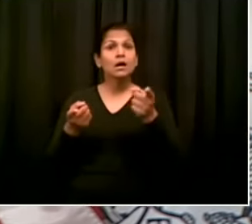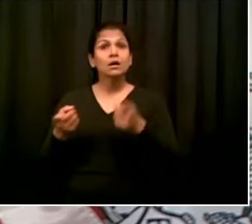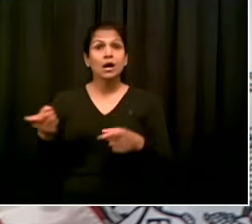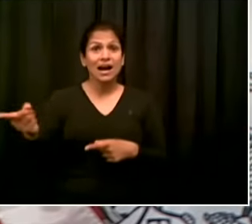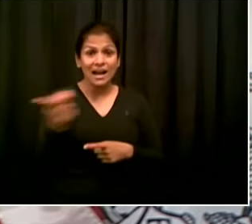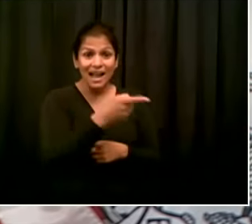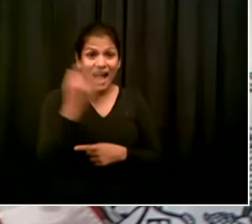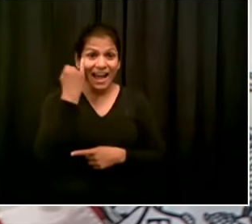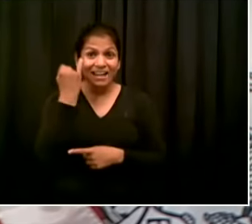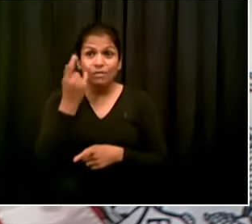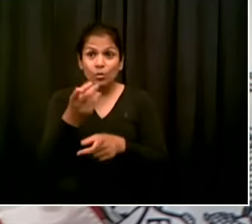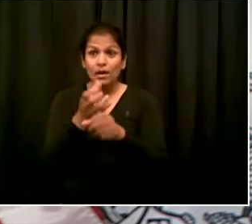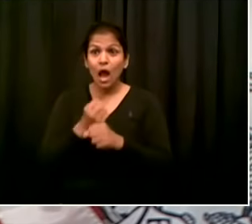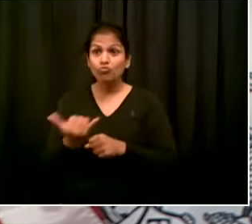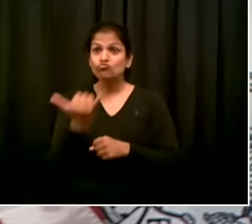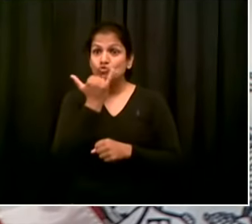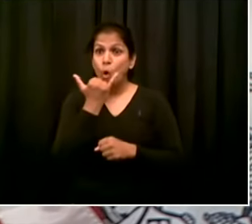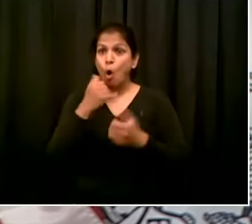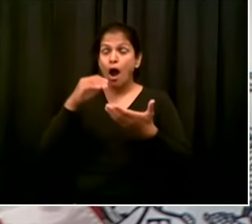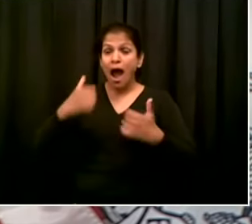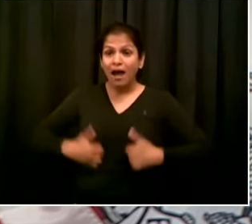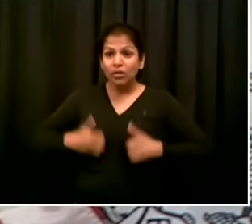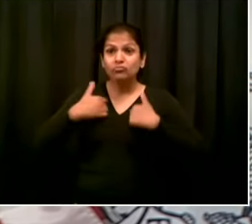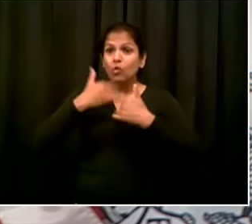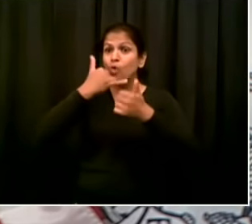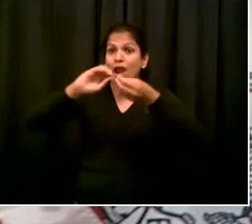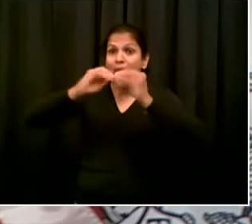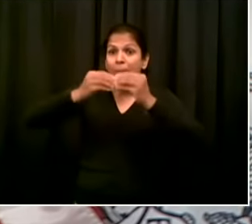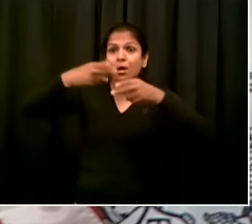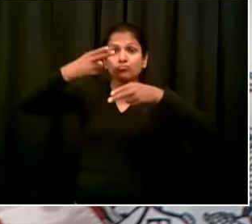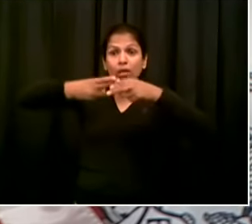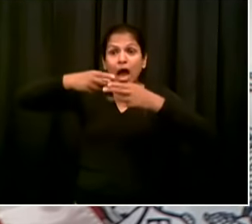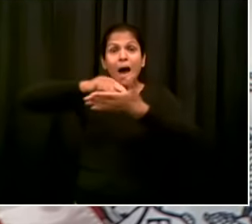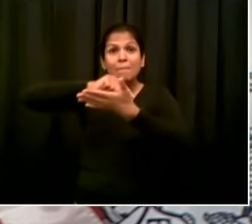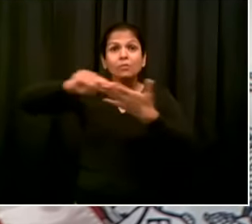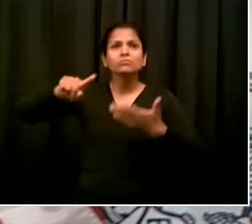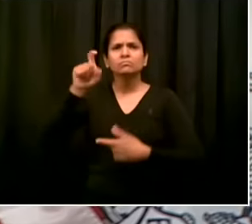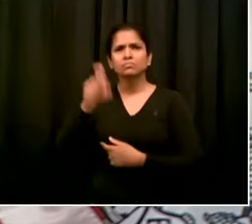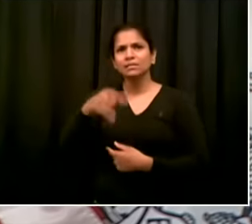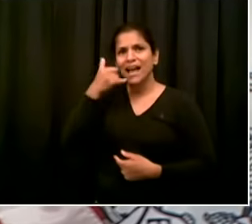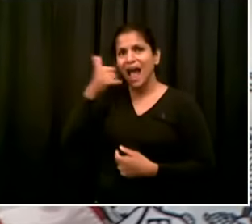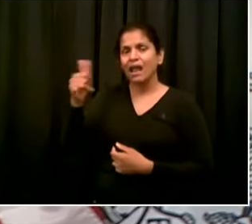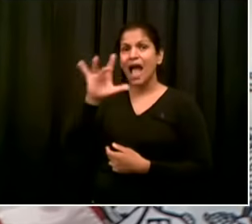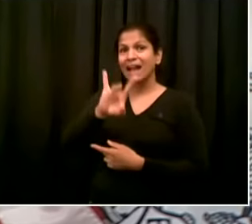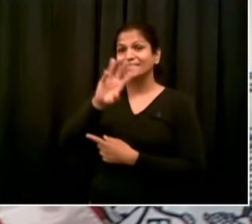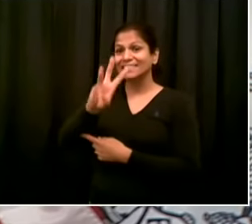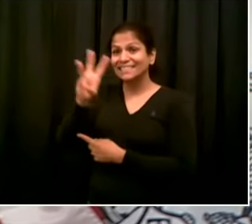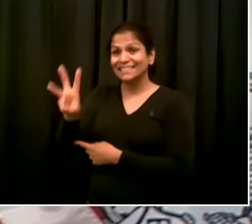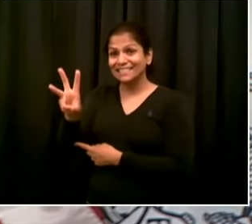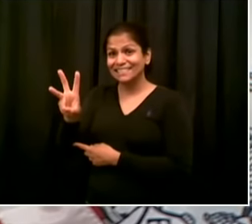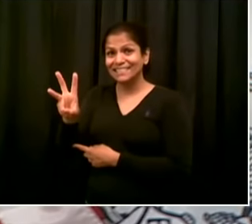ABSENTEE BAOTS THATA RE MISLABELED AND IN MANY CASES CONTANI PEOPLE'S